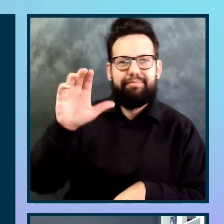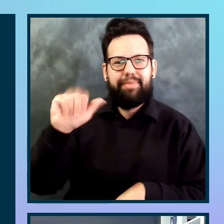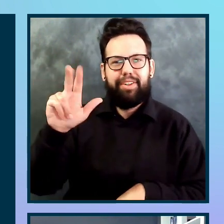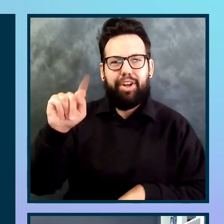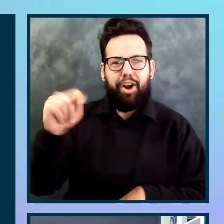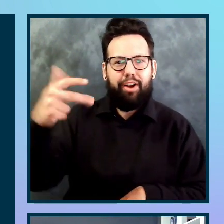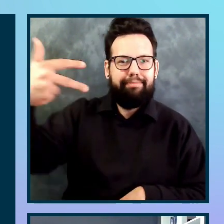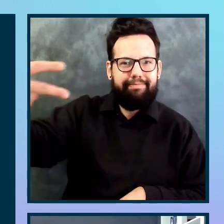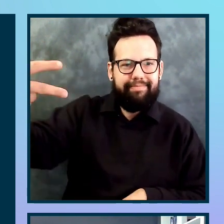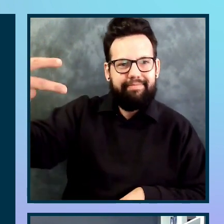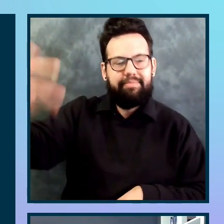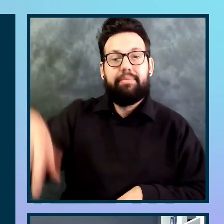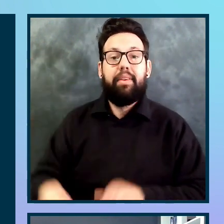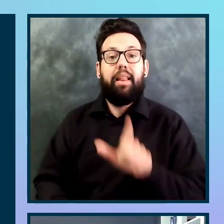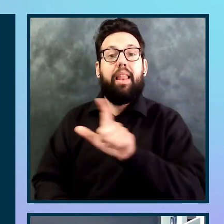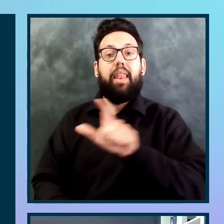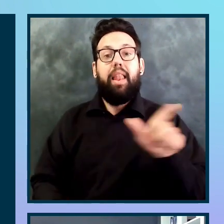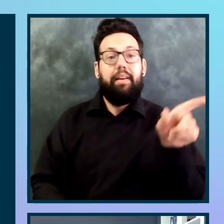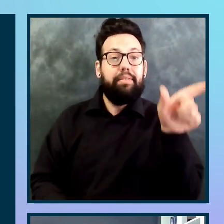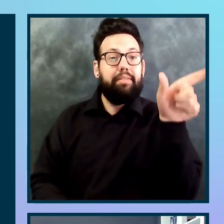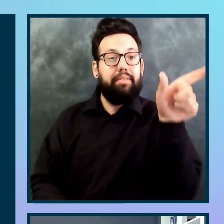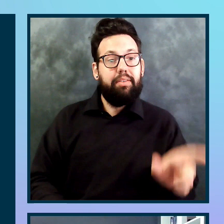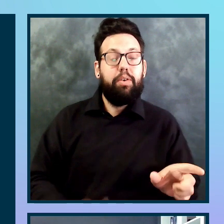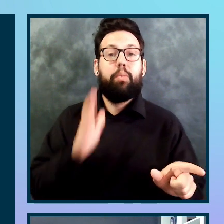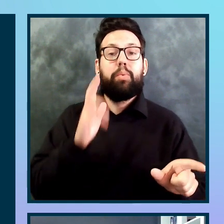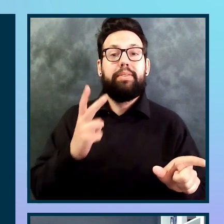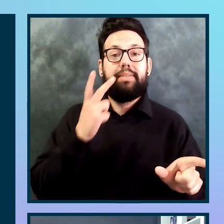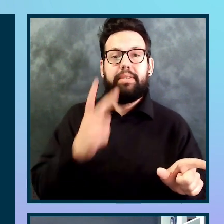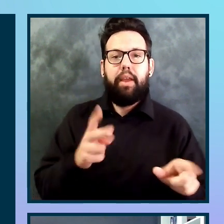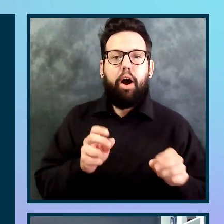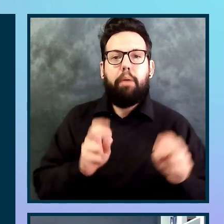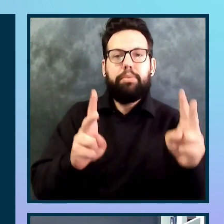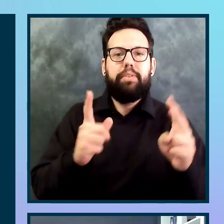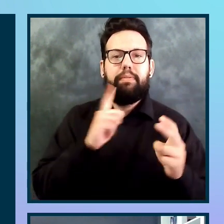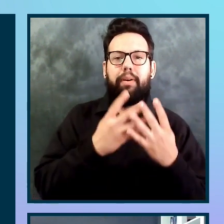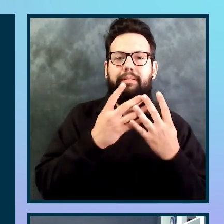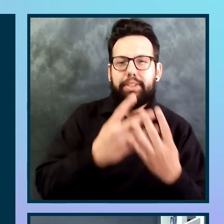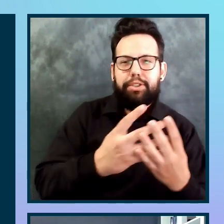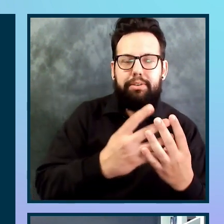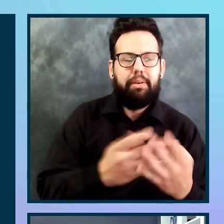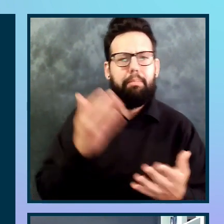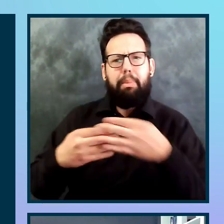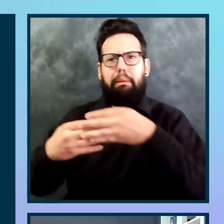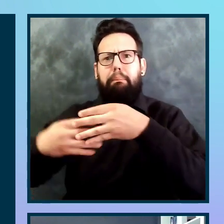specifically for the search result page, we will have filters. 'Cause now we have, I don't know, 200,